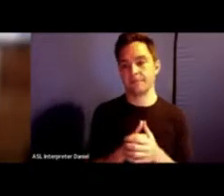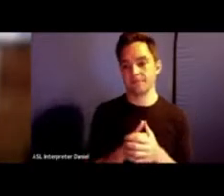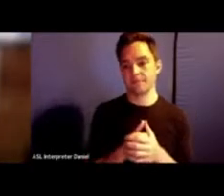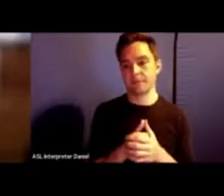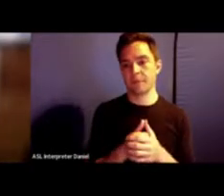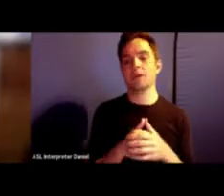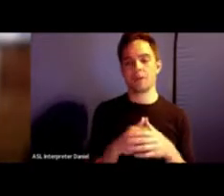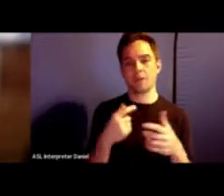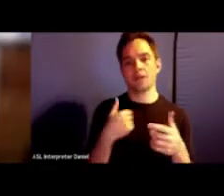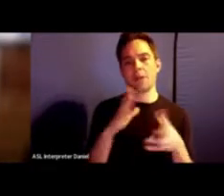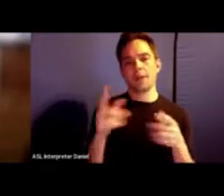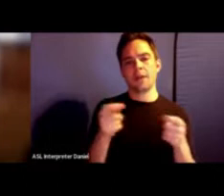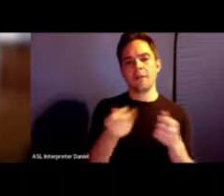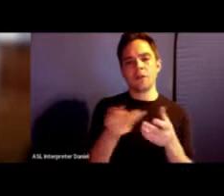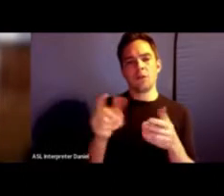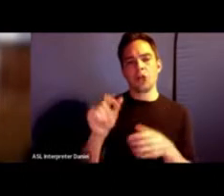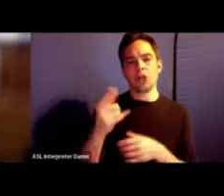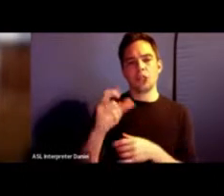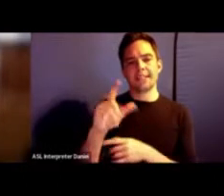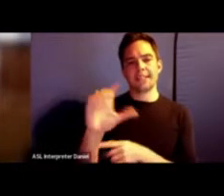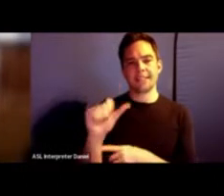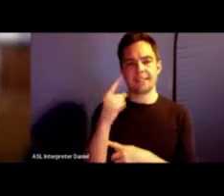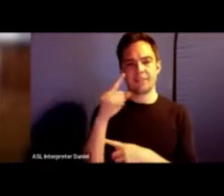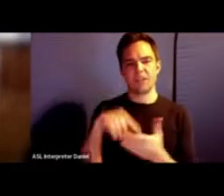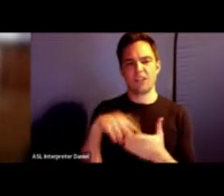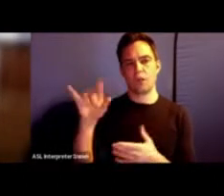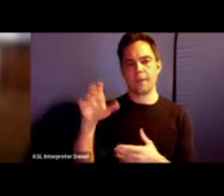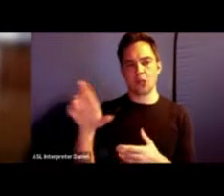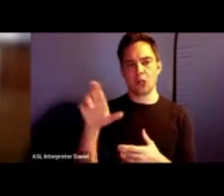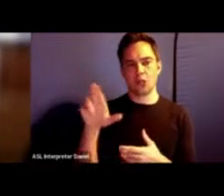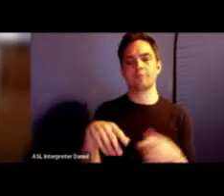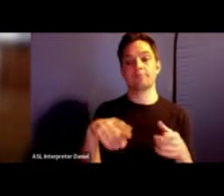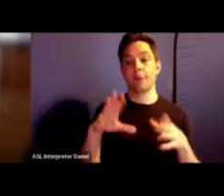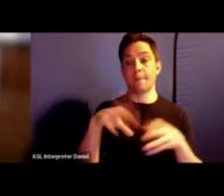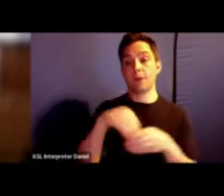I will be handling just a few logistics here for this webinar. Participants are muted during